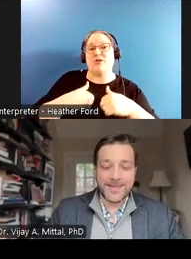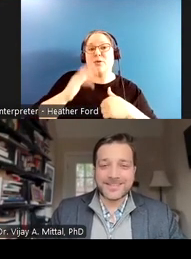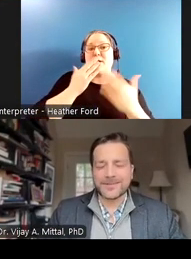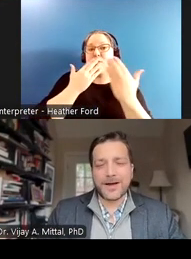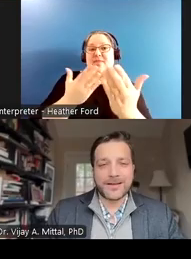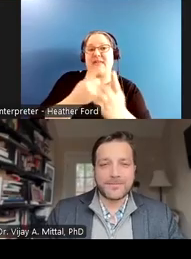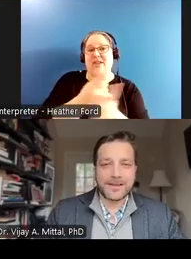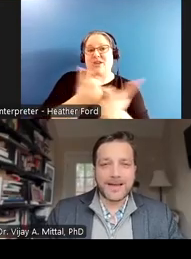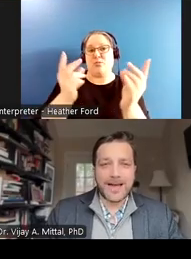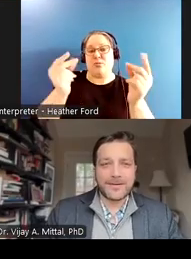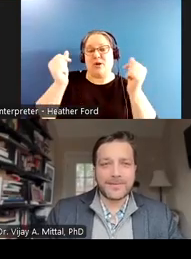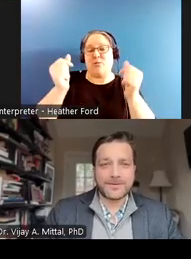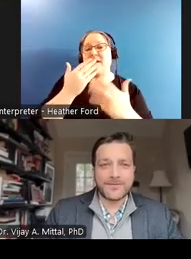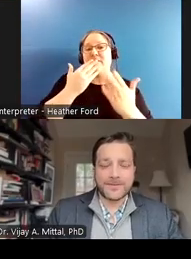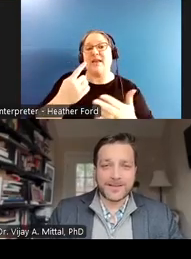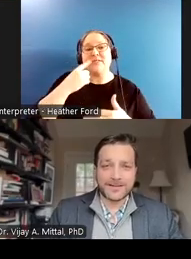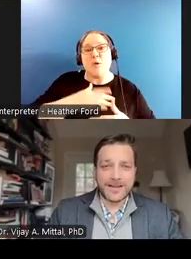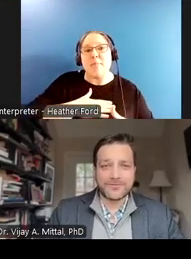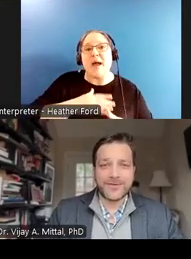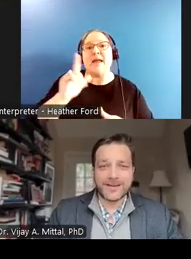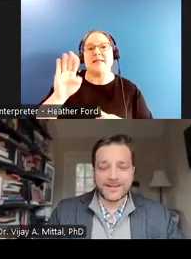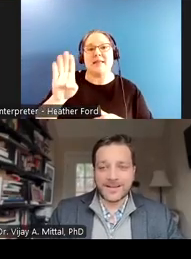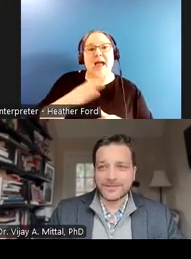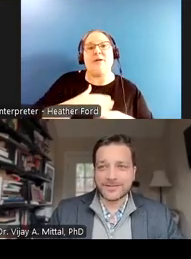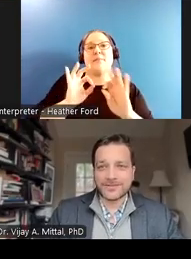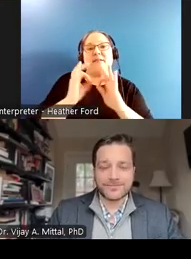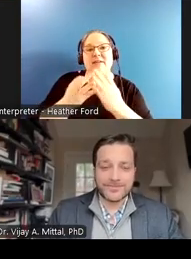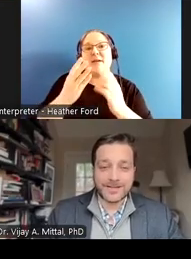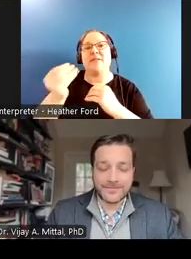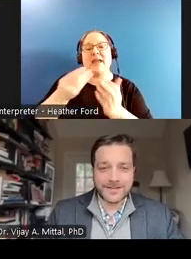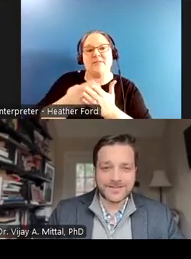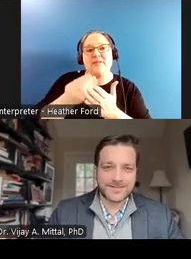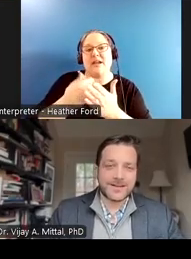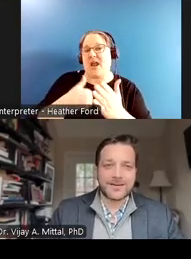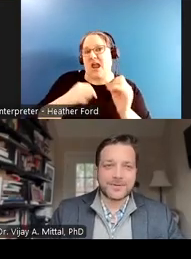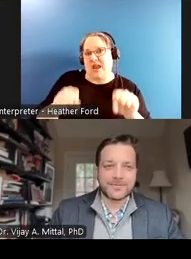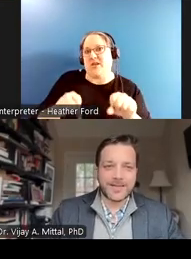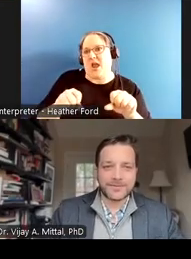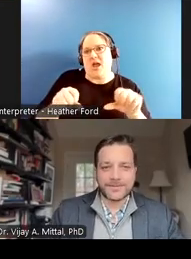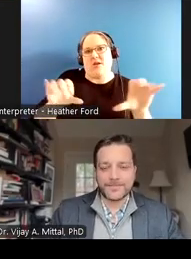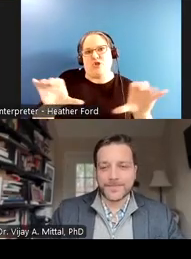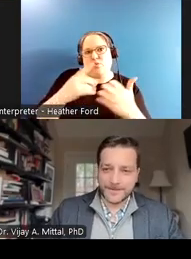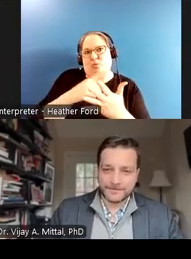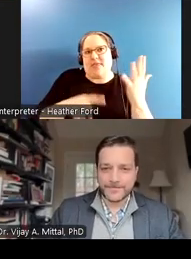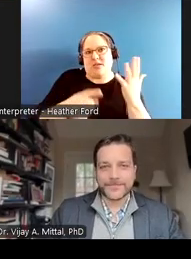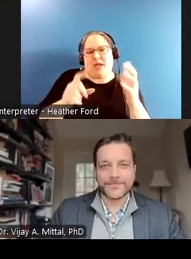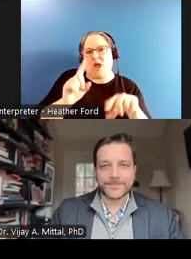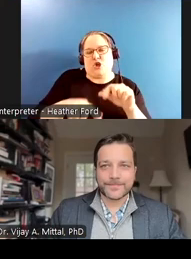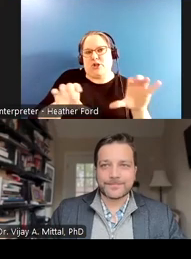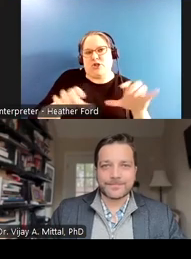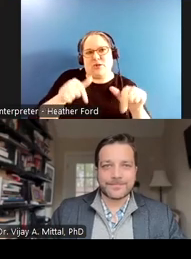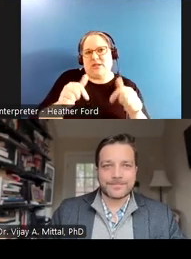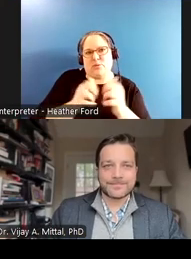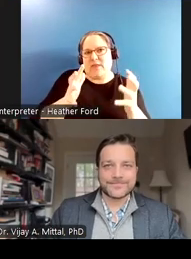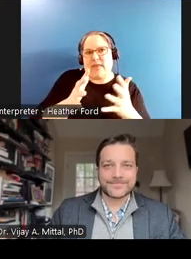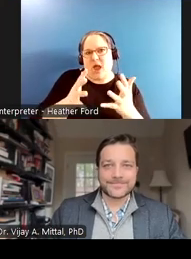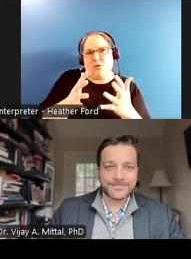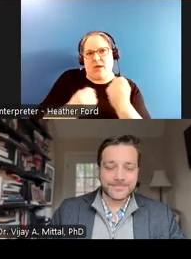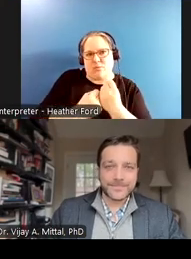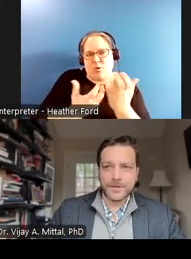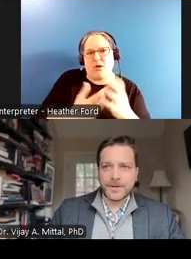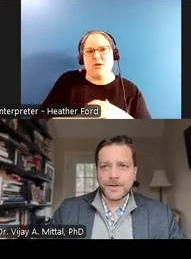thanks to my my lab and family and and funding. I couldn't do any of this uh without them.